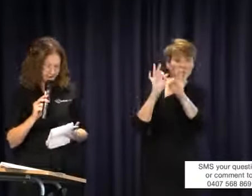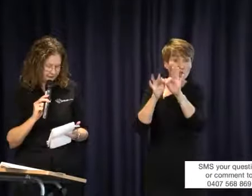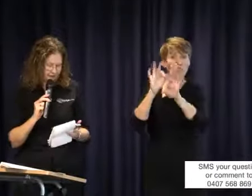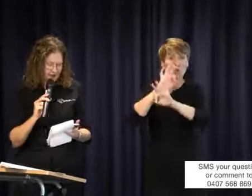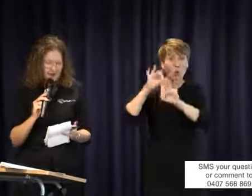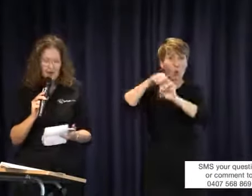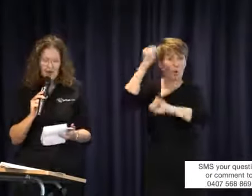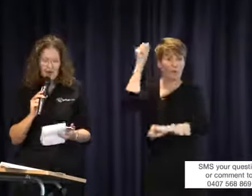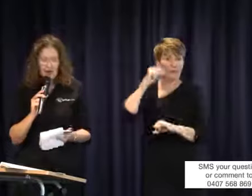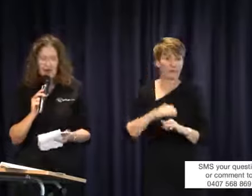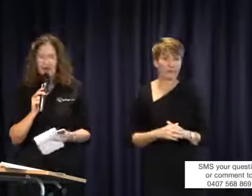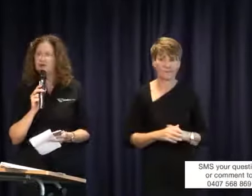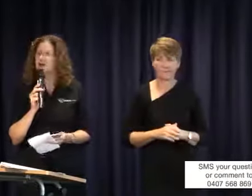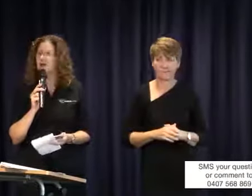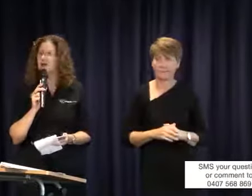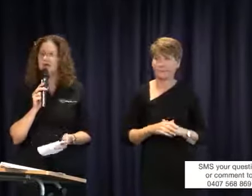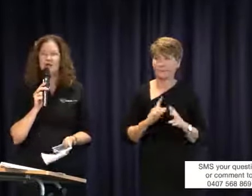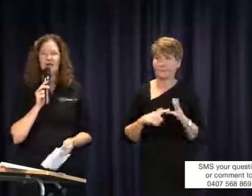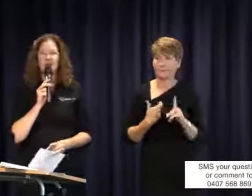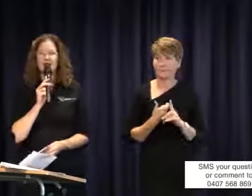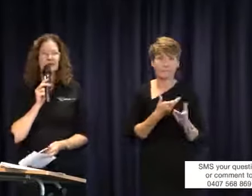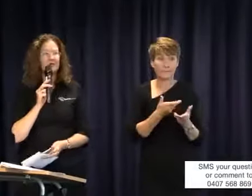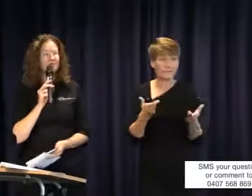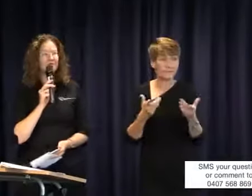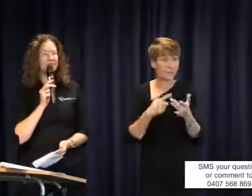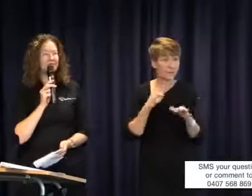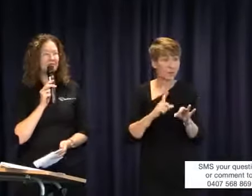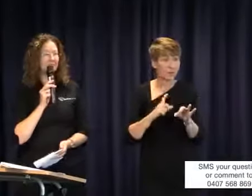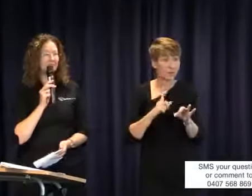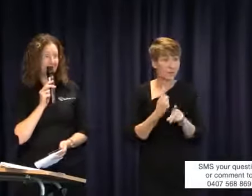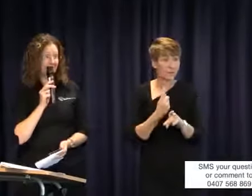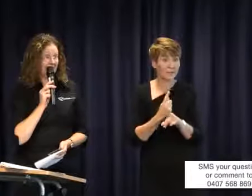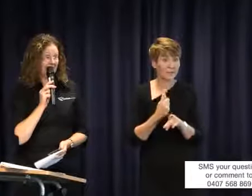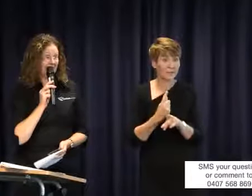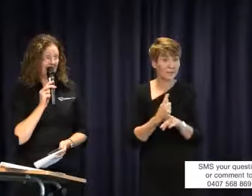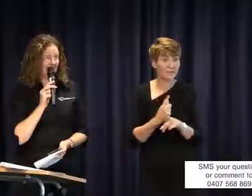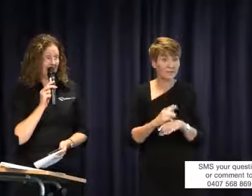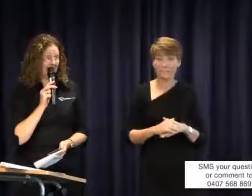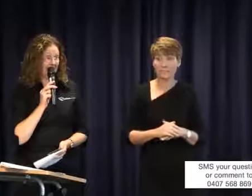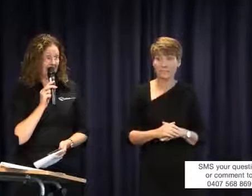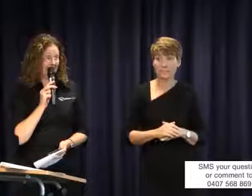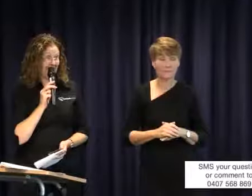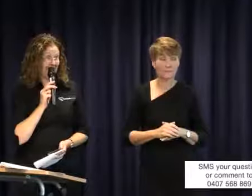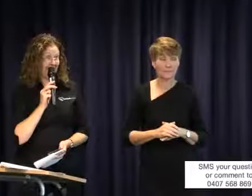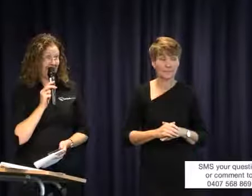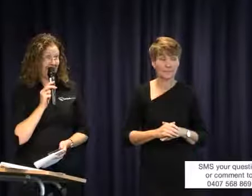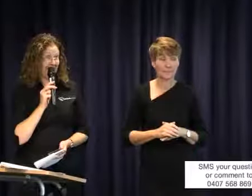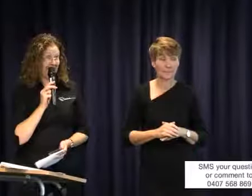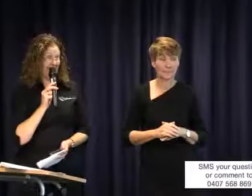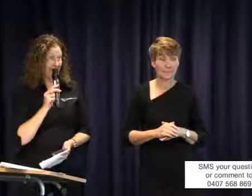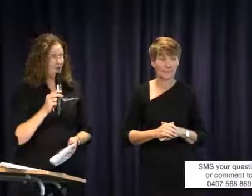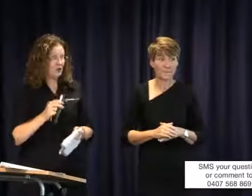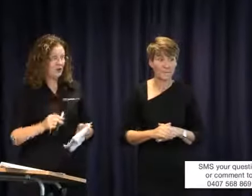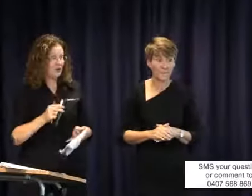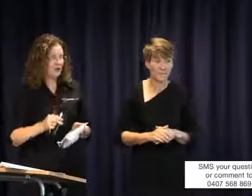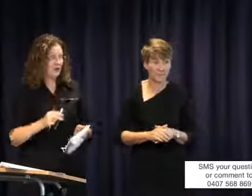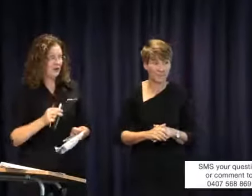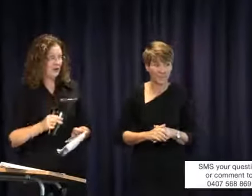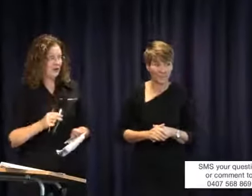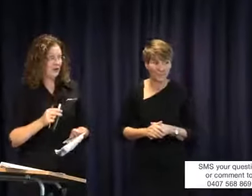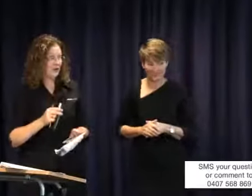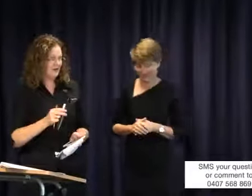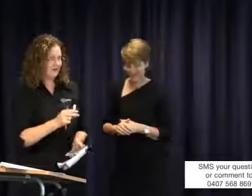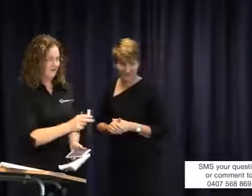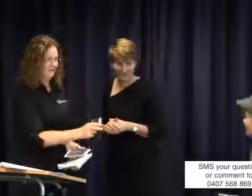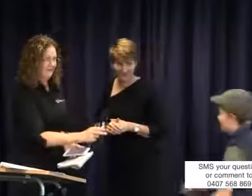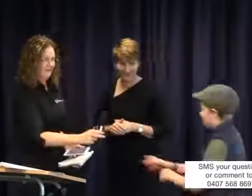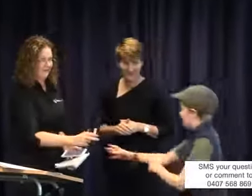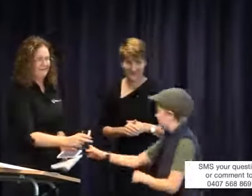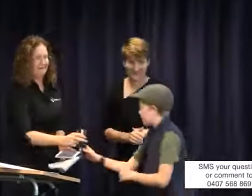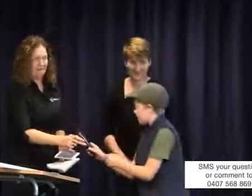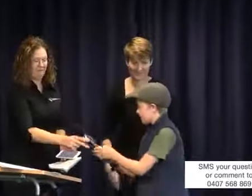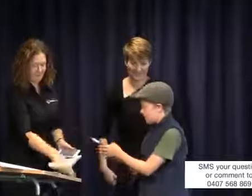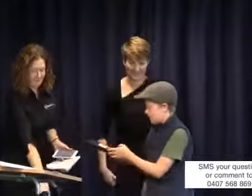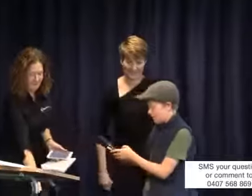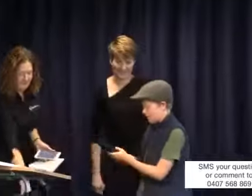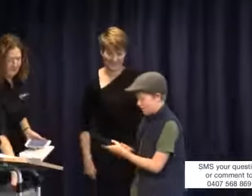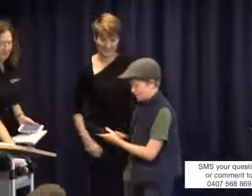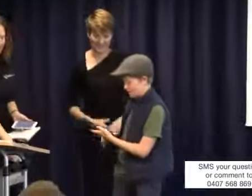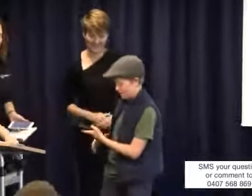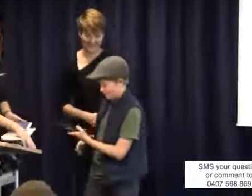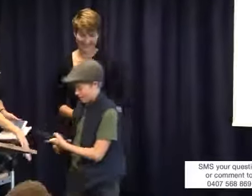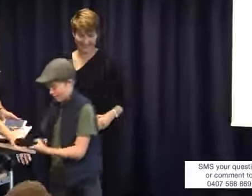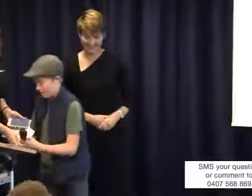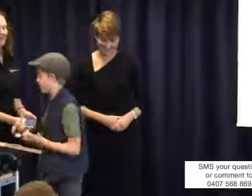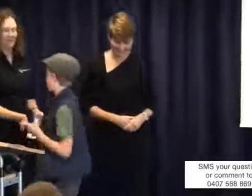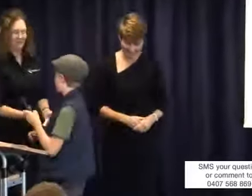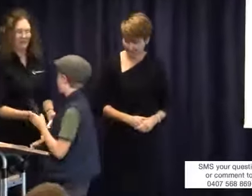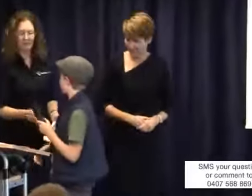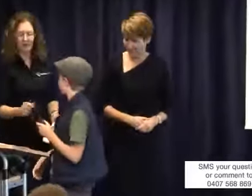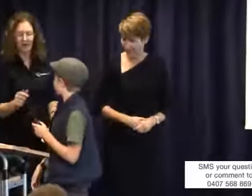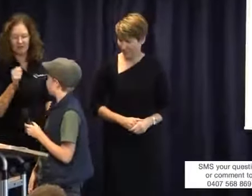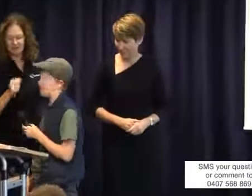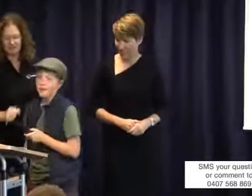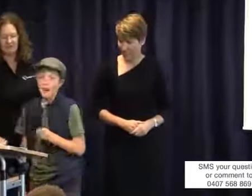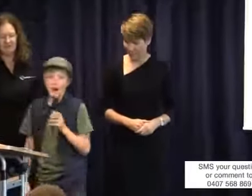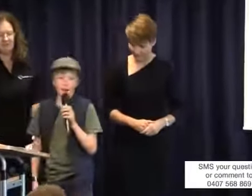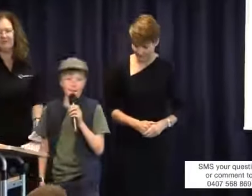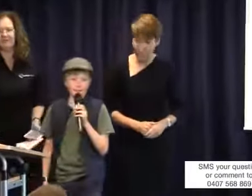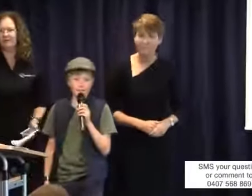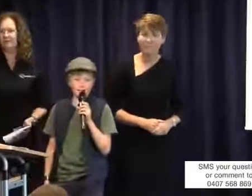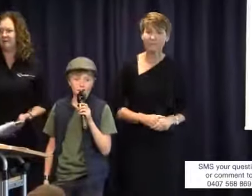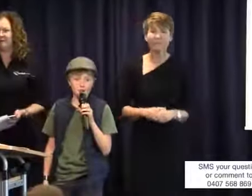Okay, do we have any other comments?